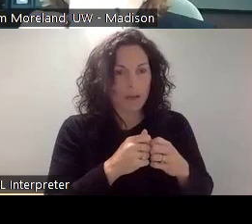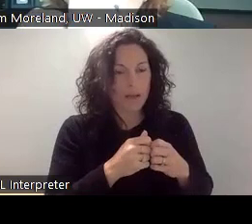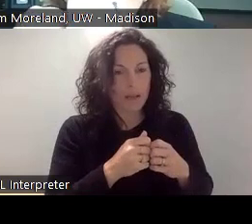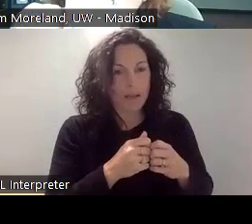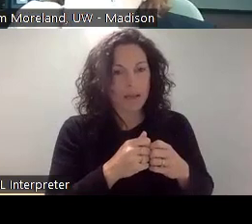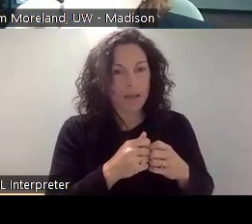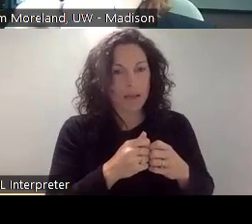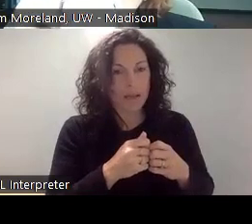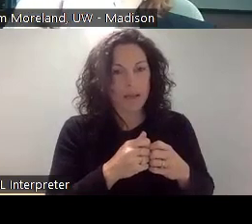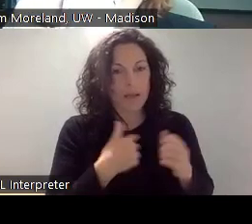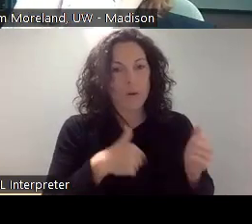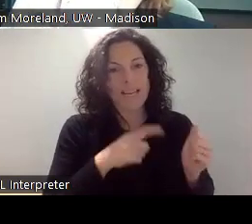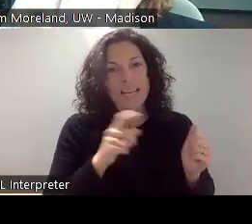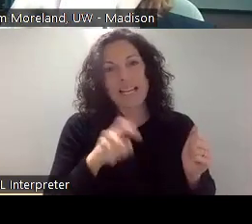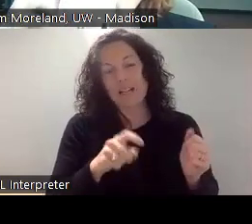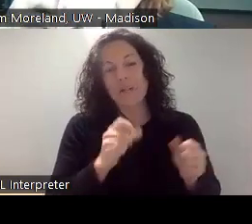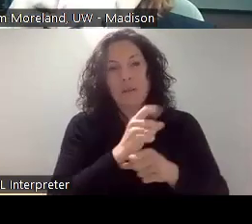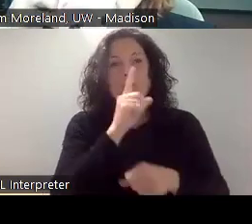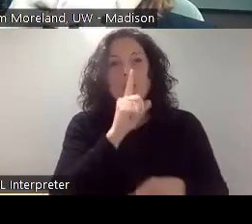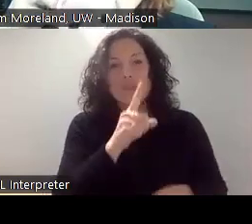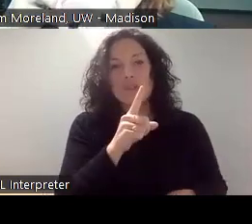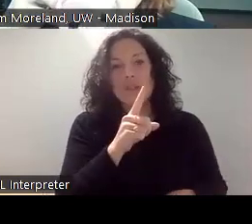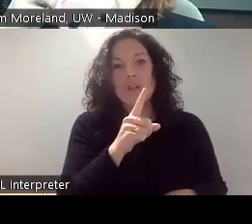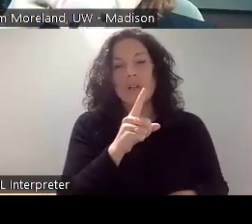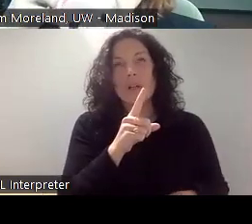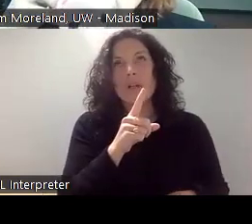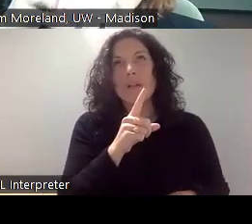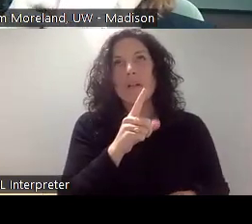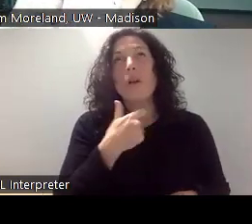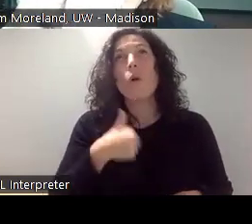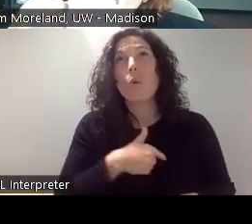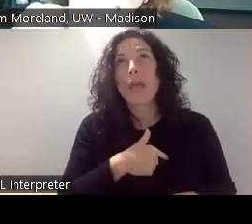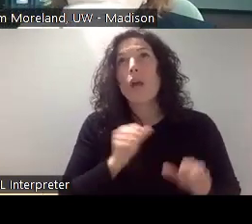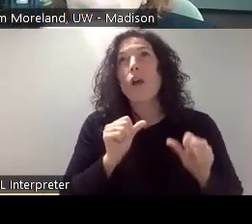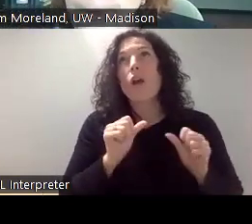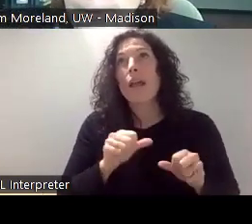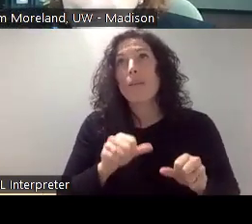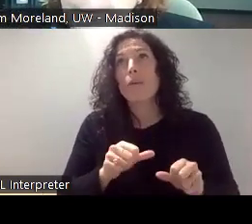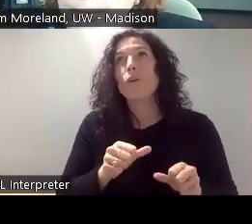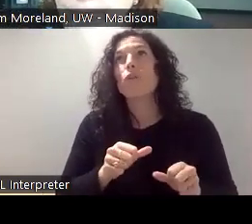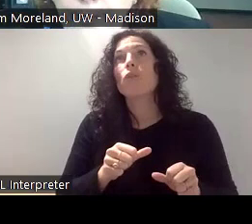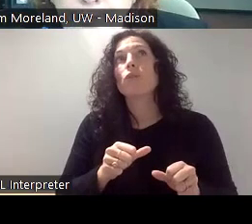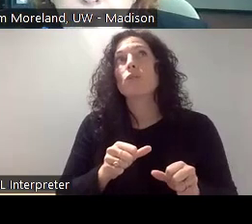that we need to make sure is we are able to engage some of our partners